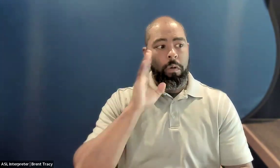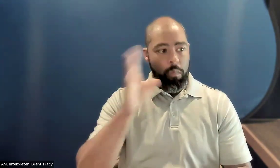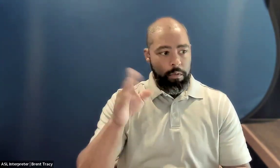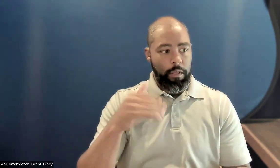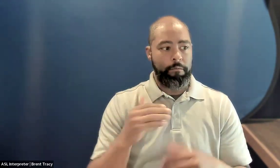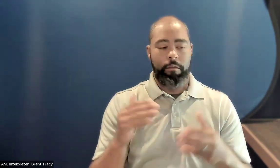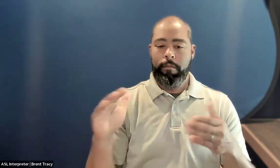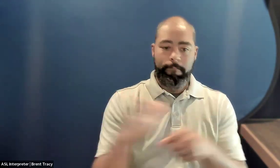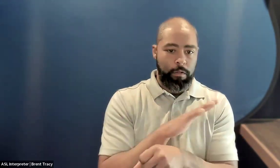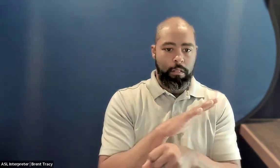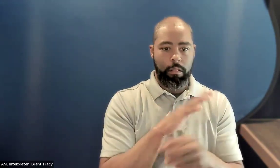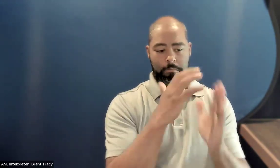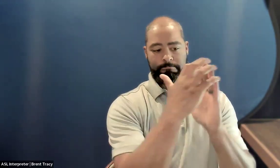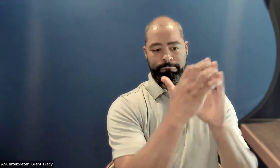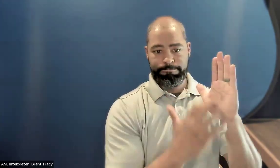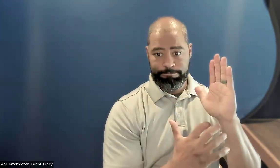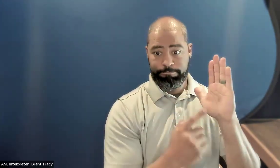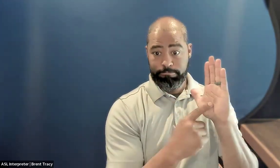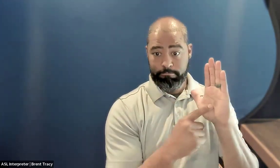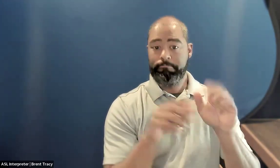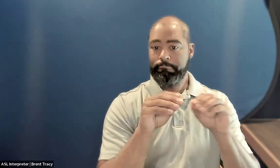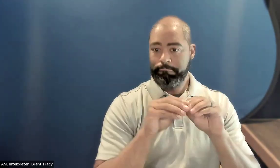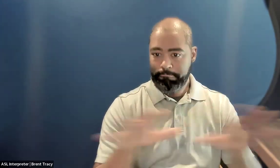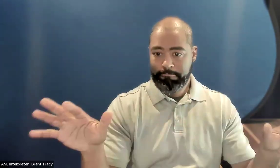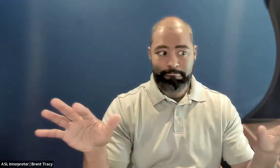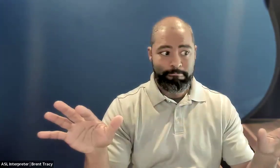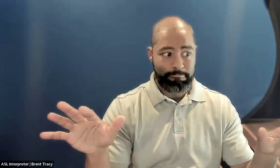with the full policy update by winter and spring of 2025.